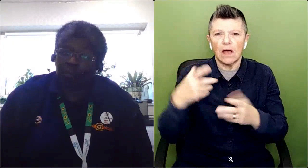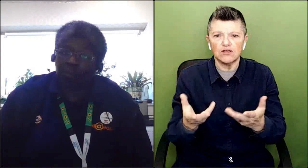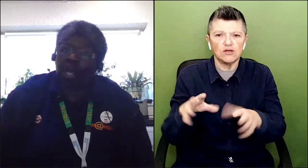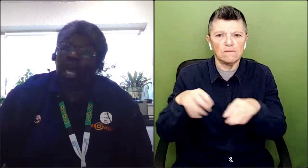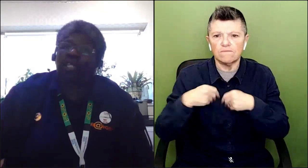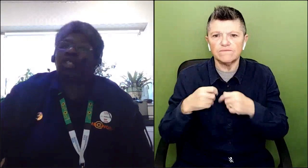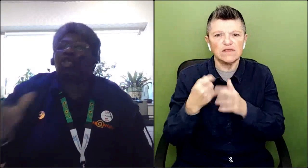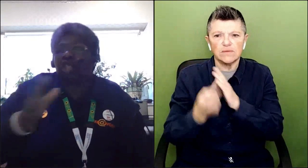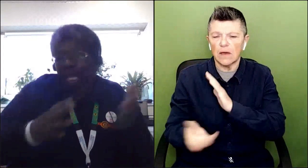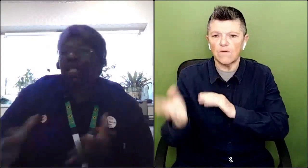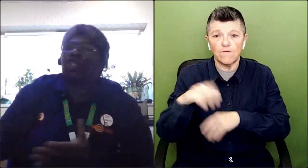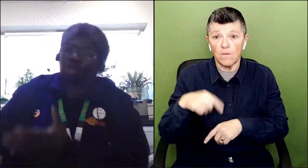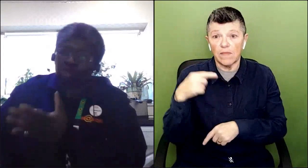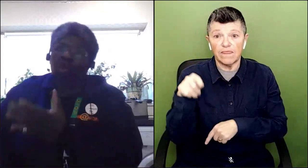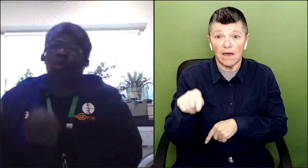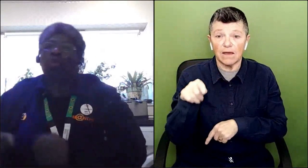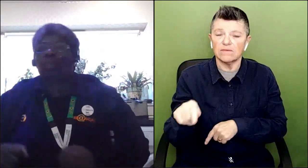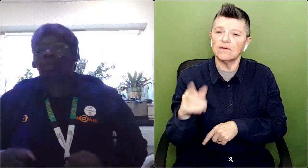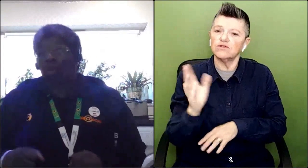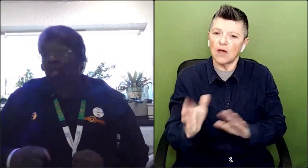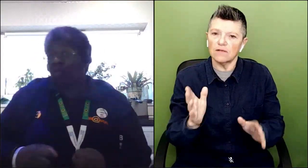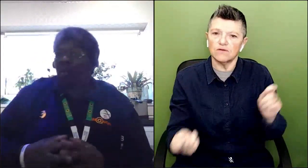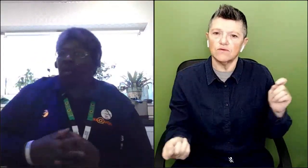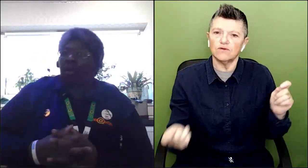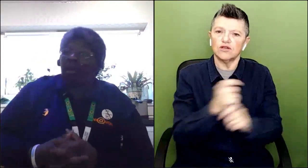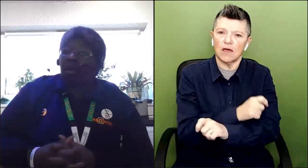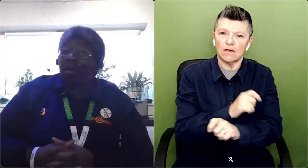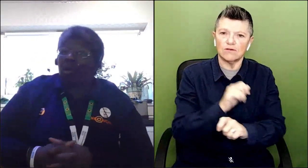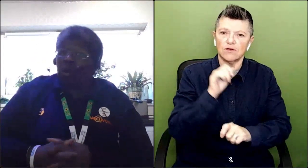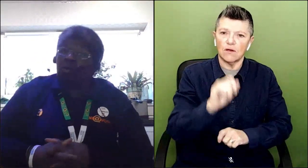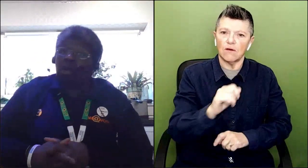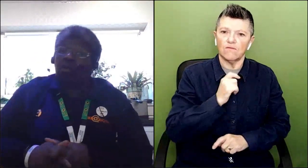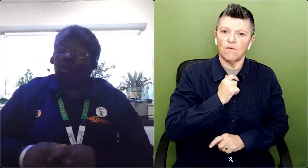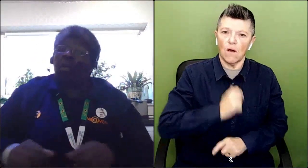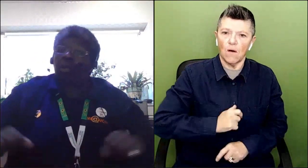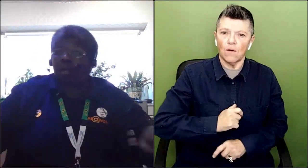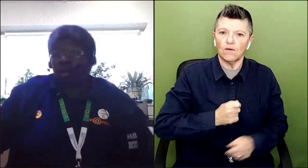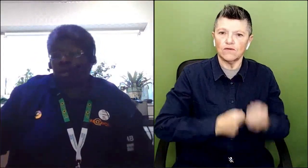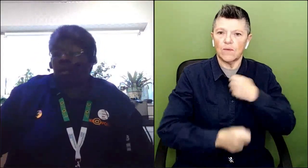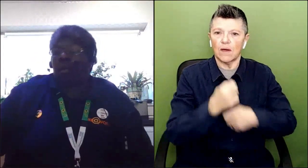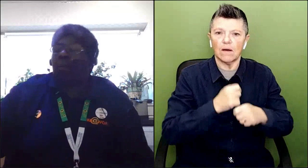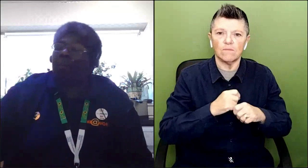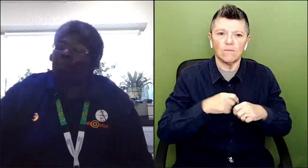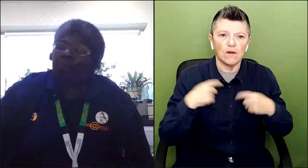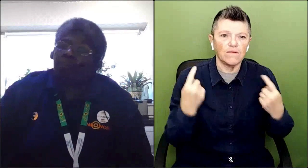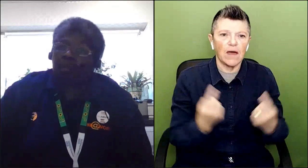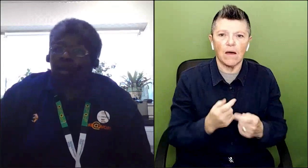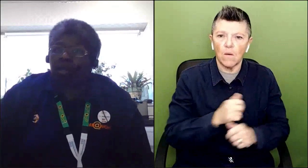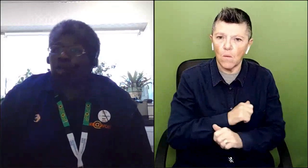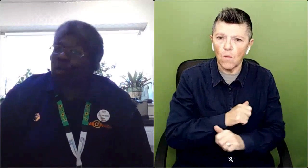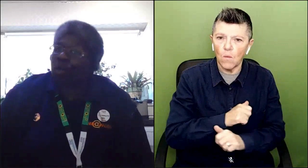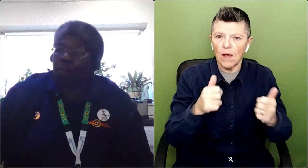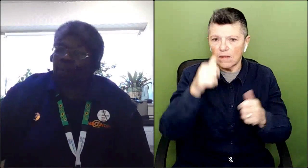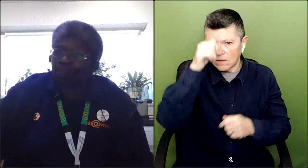Had to change her role to be one of our well-known rowers.